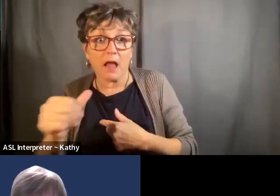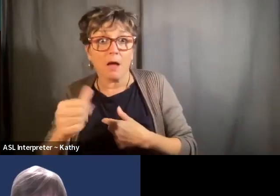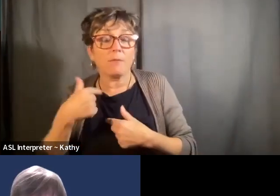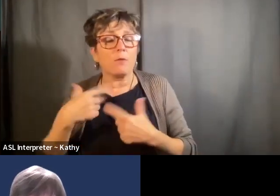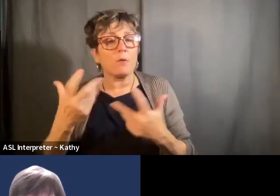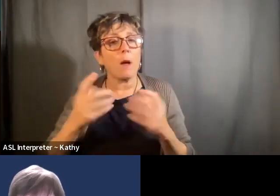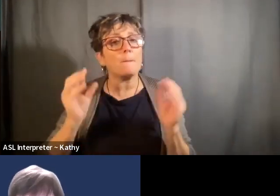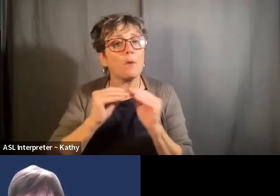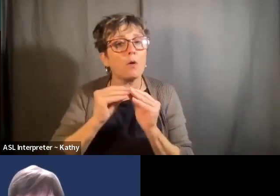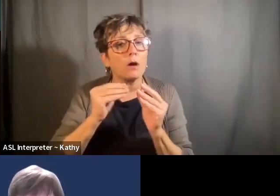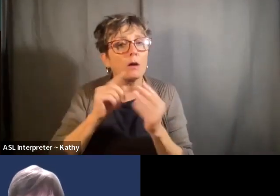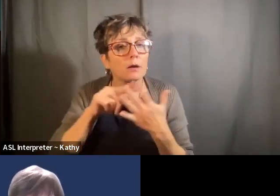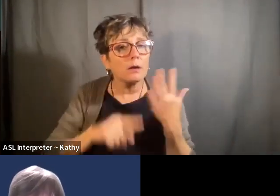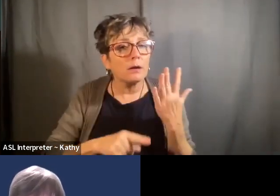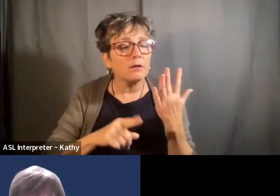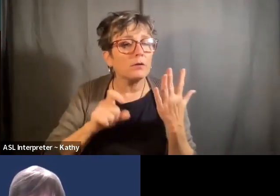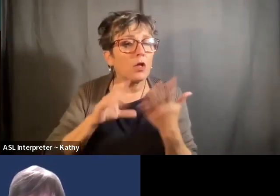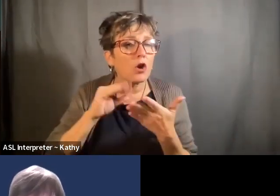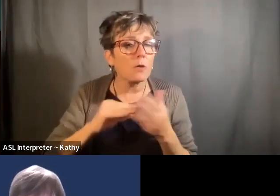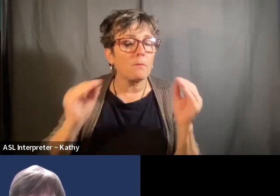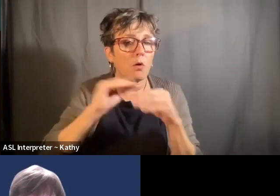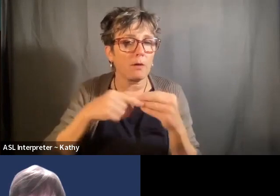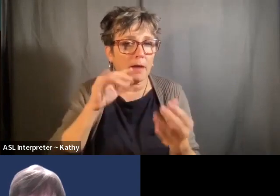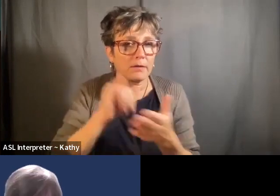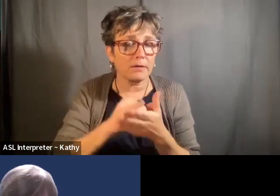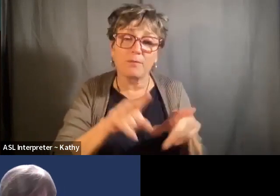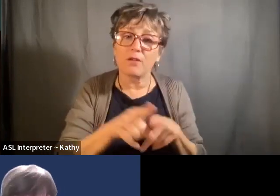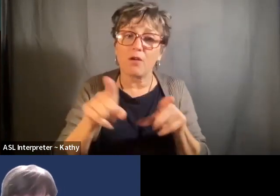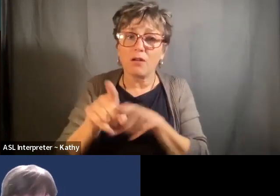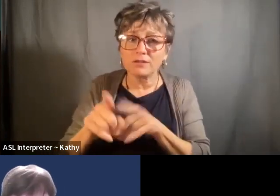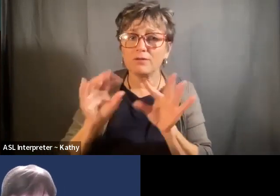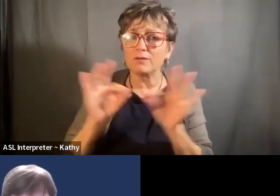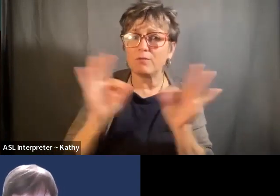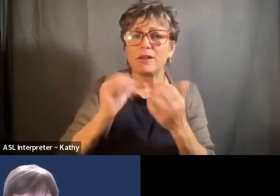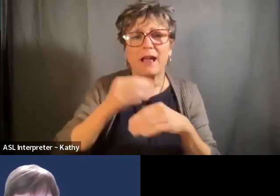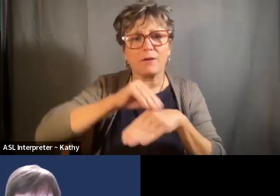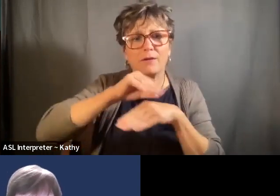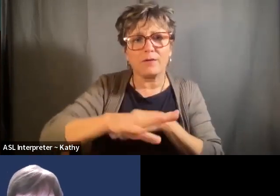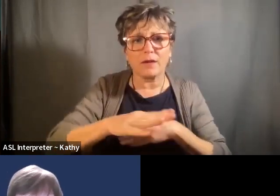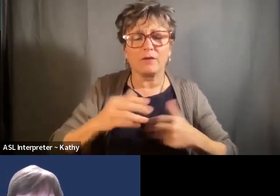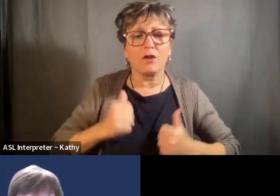in terms of quality of life and mental health and well-being as well. So the capacity here